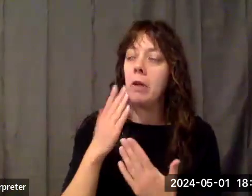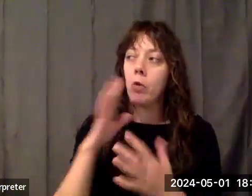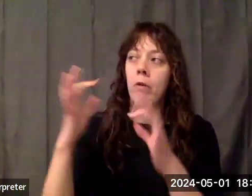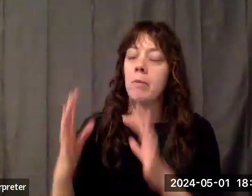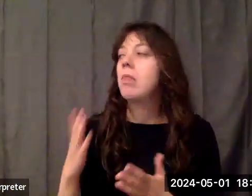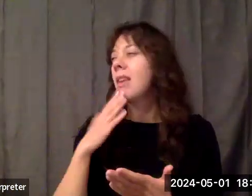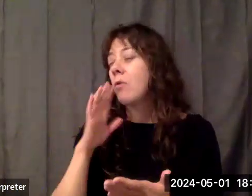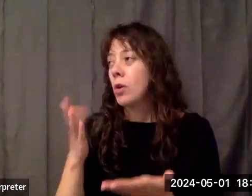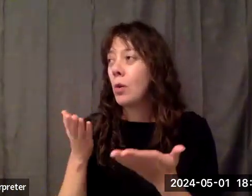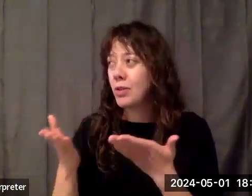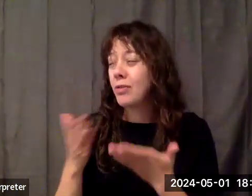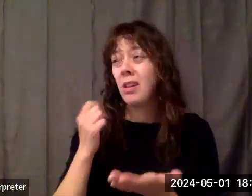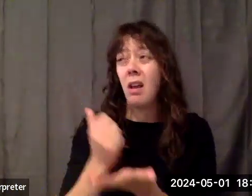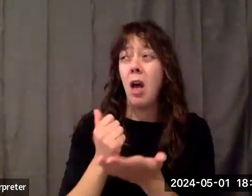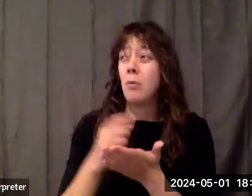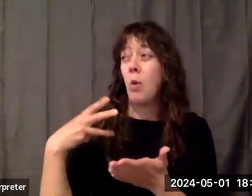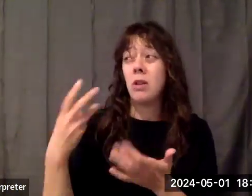and helping Washington right now. Thank you